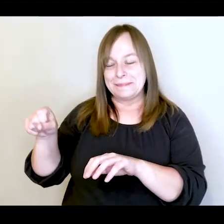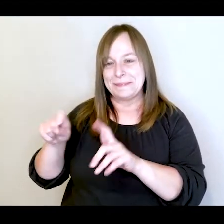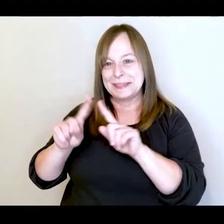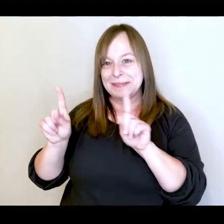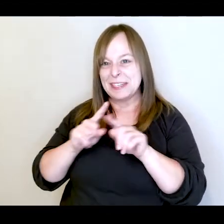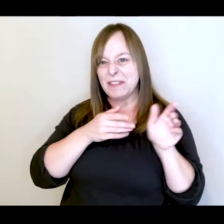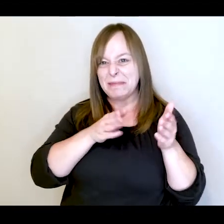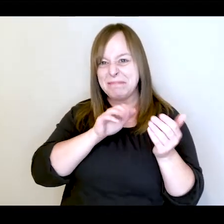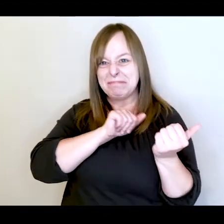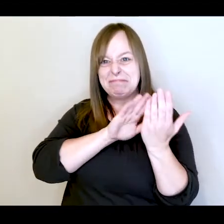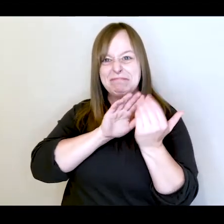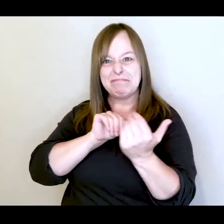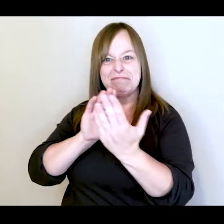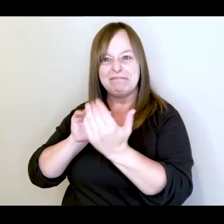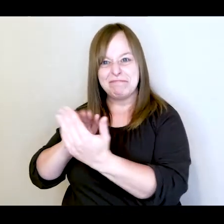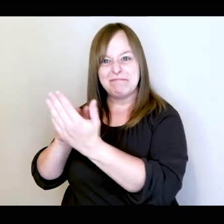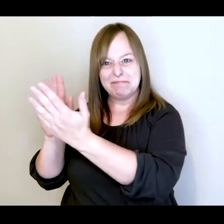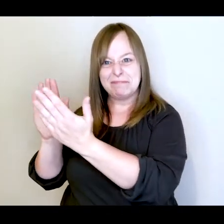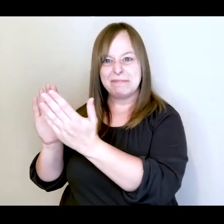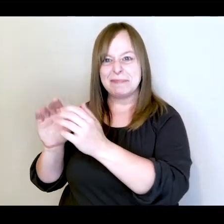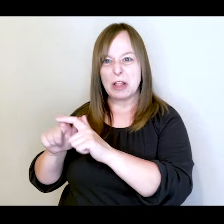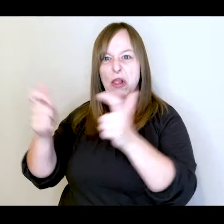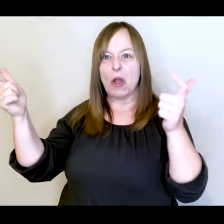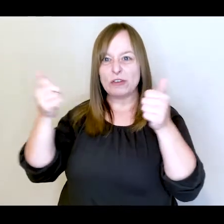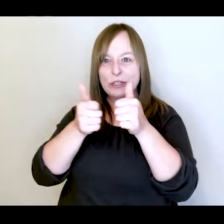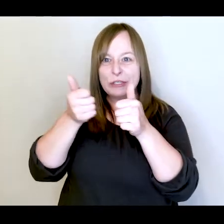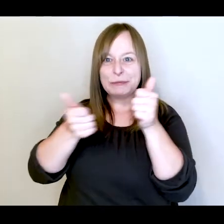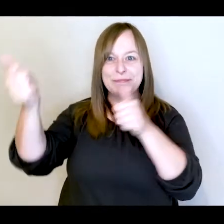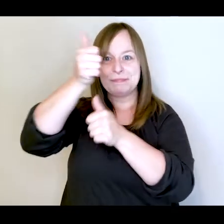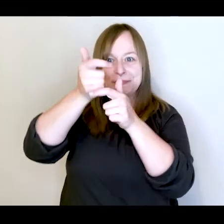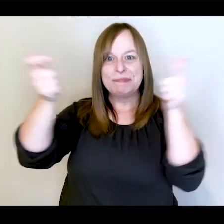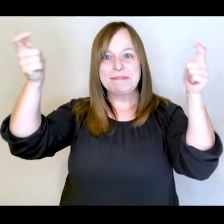has so many different facets and each one of them is a much larger issue, so